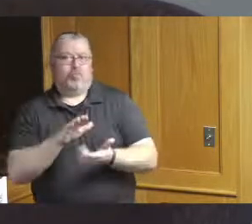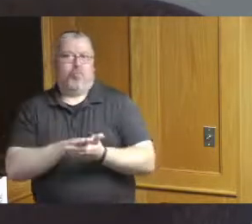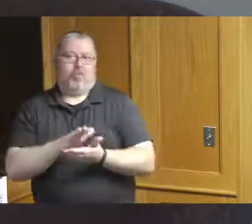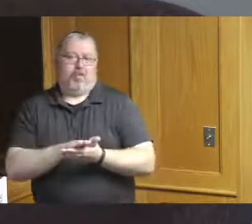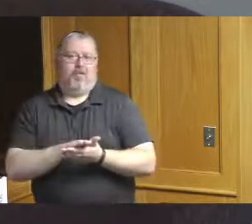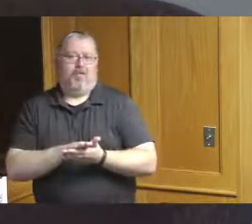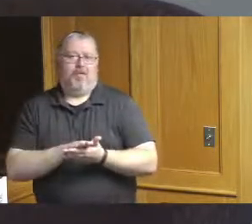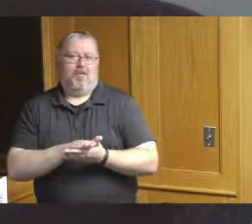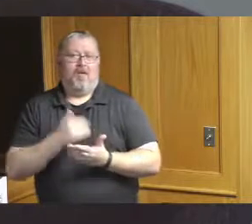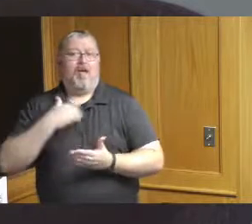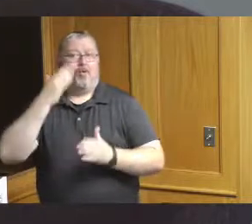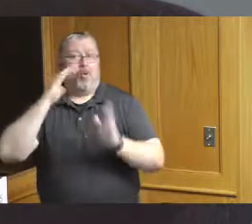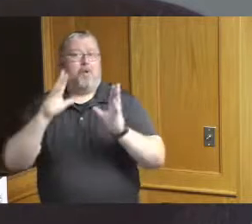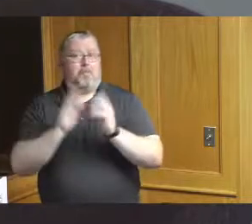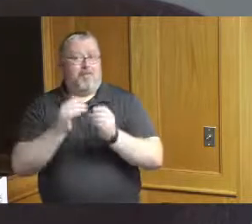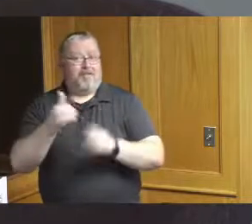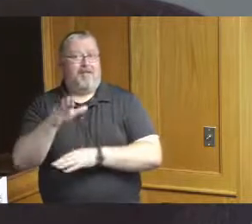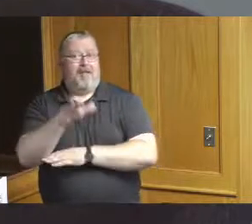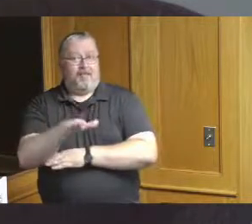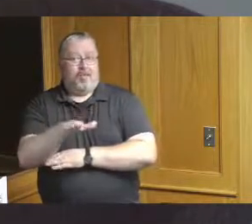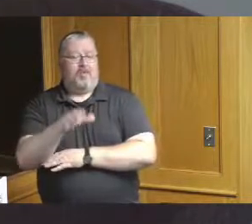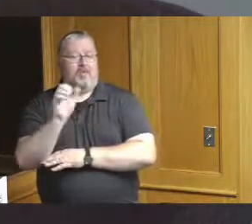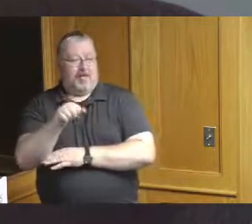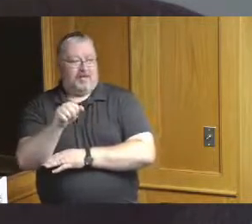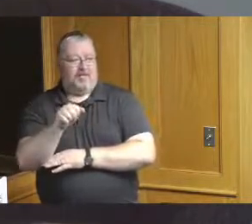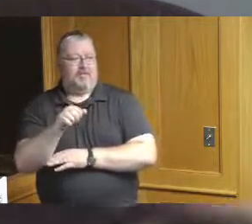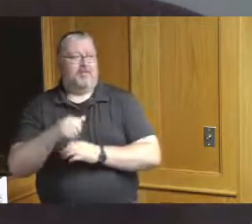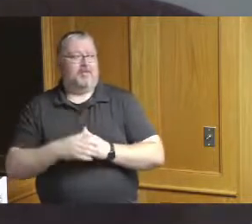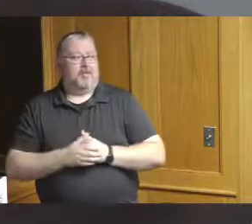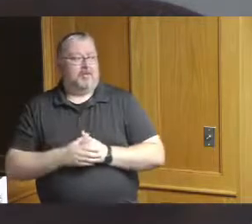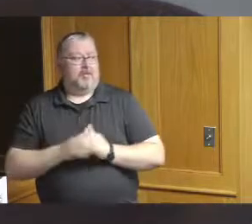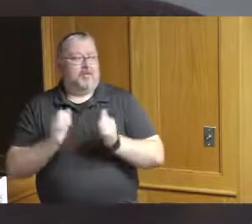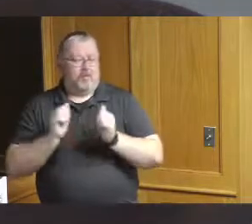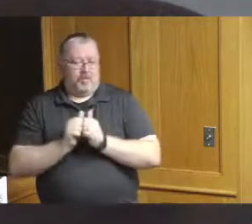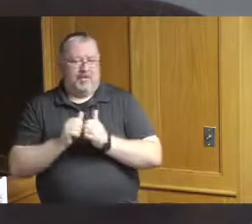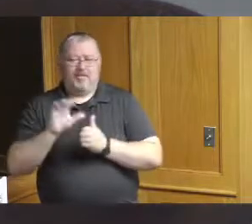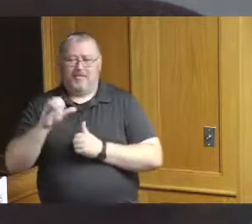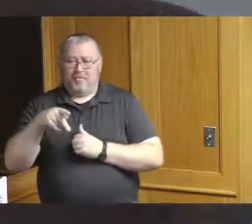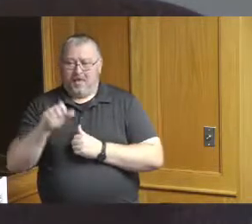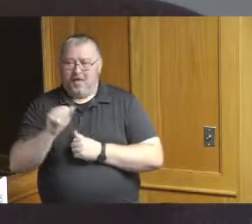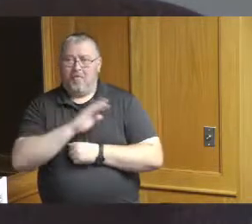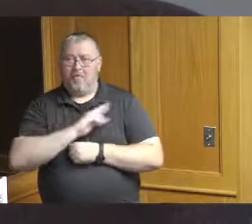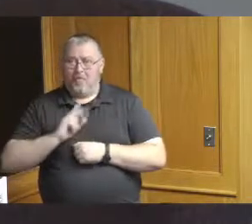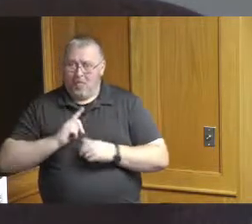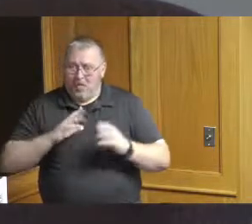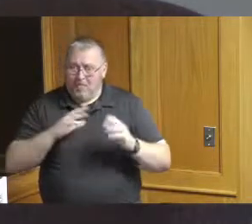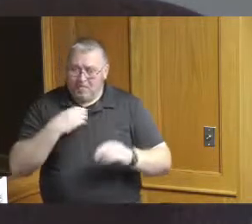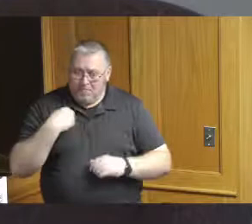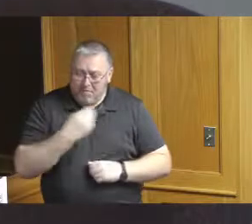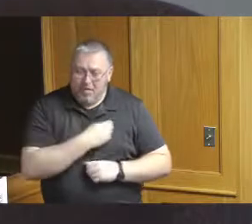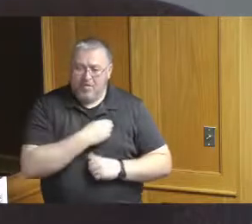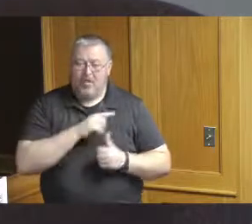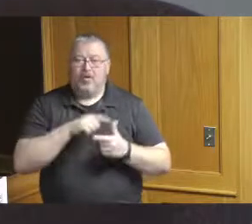know there's a meeting this afternoon yes with um some cps board members some sort of board members